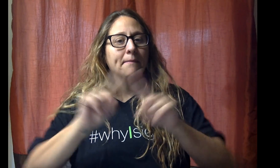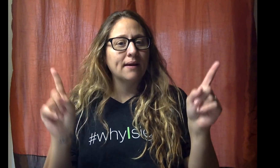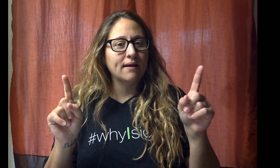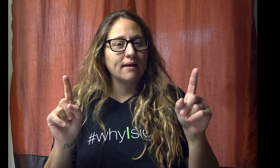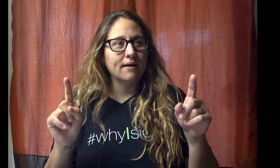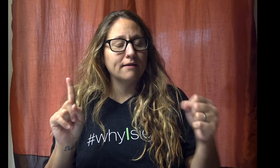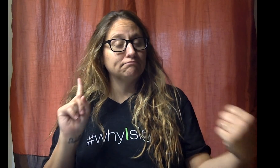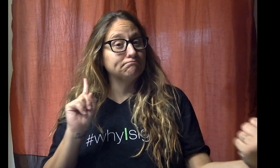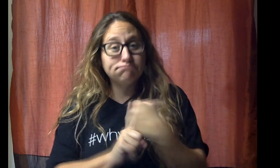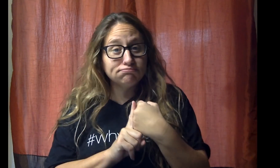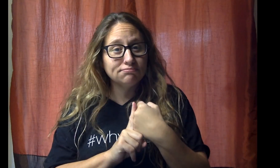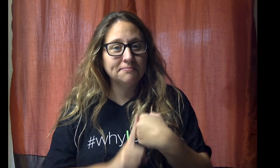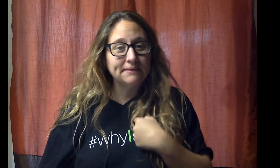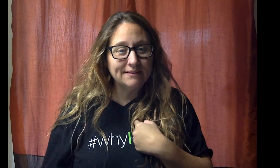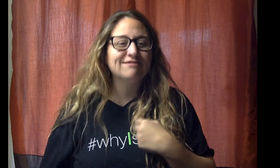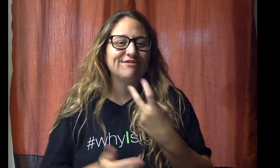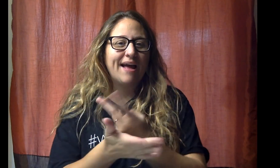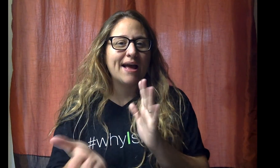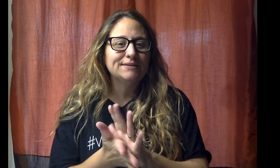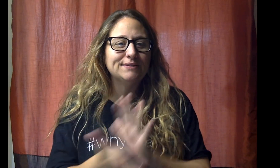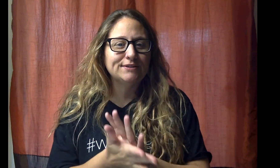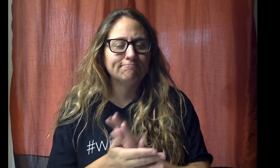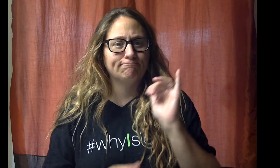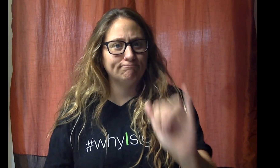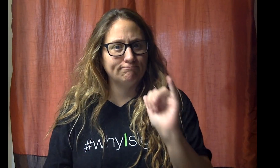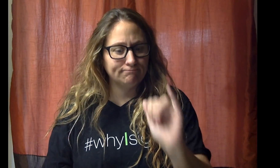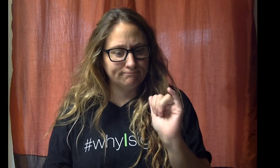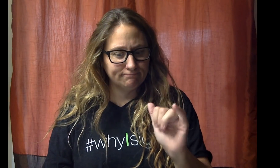However, I have already proved myself to be capable, I was in the MA/PhD program, or so I thought I did.